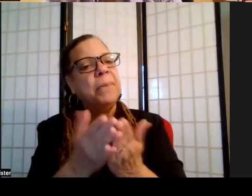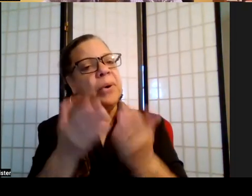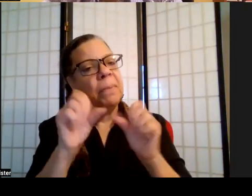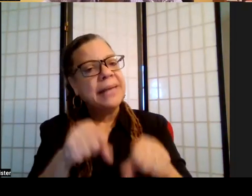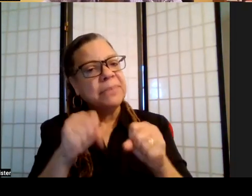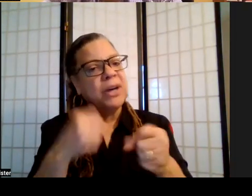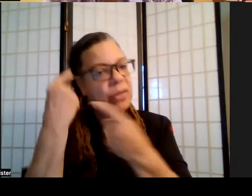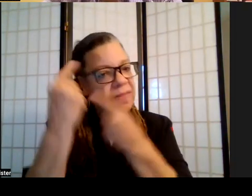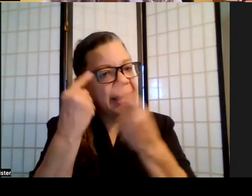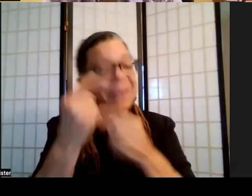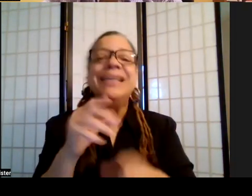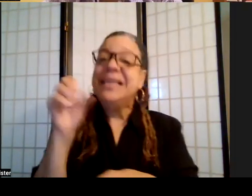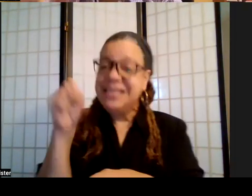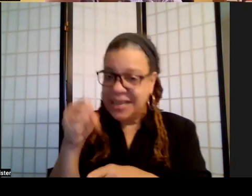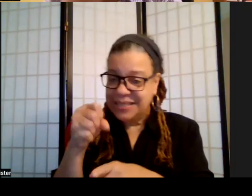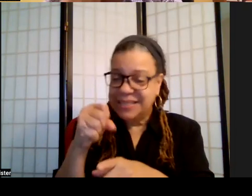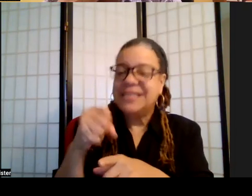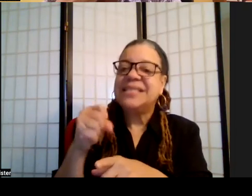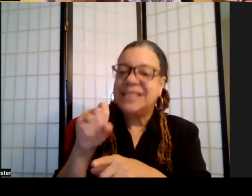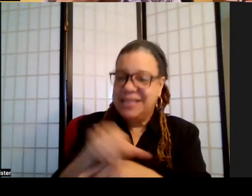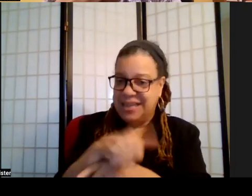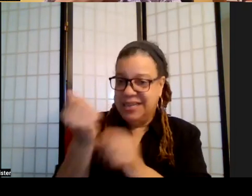Yeah. So, so, I am. There's another one that is coming out, uh,